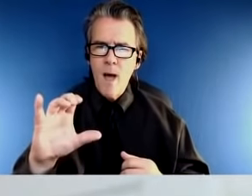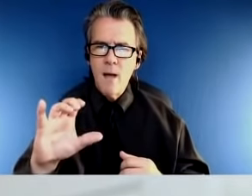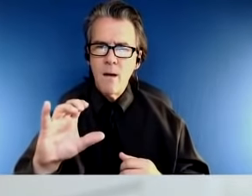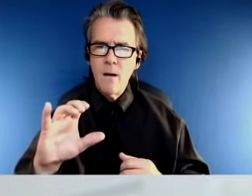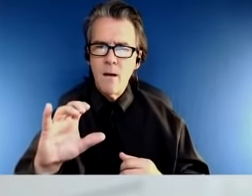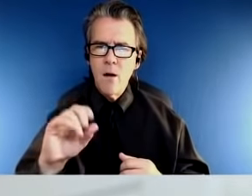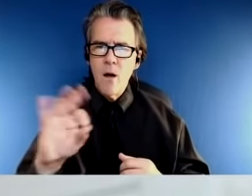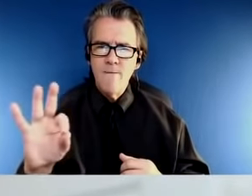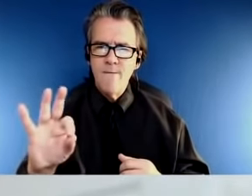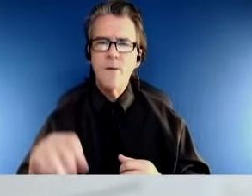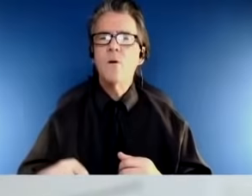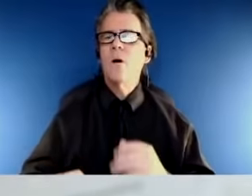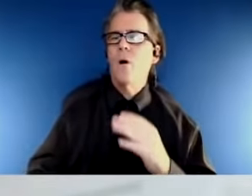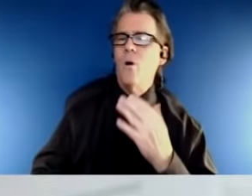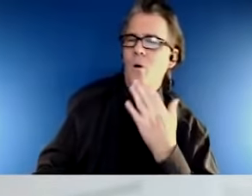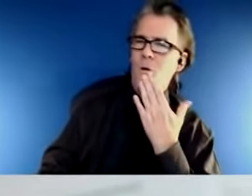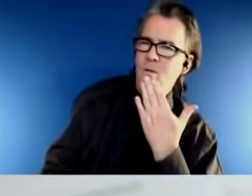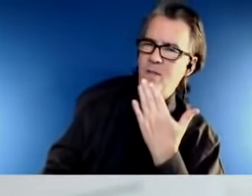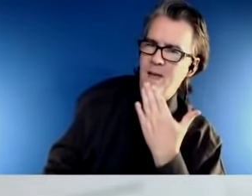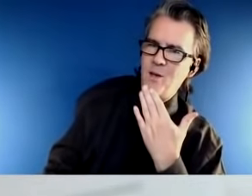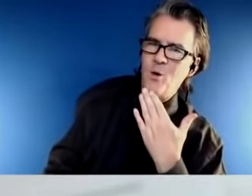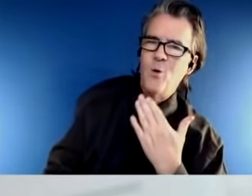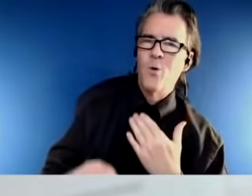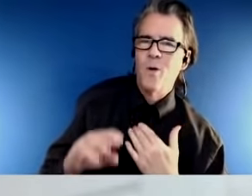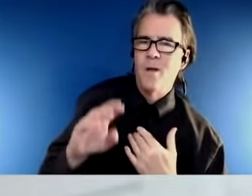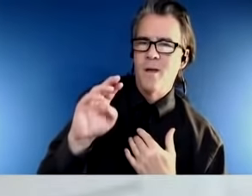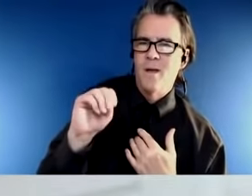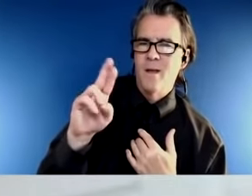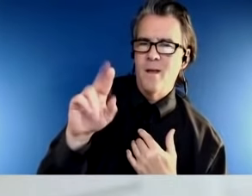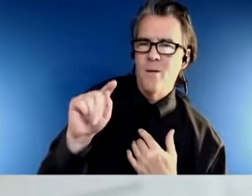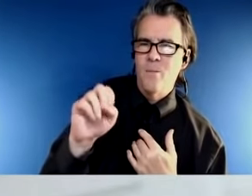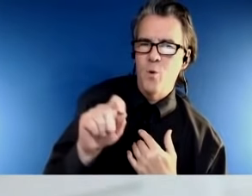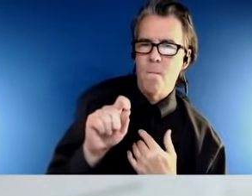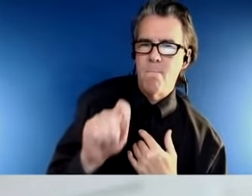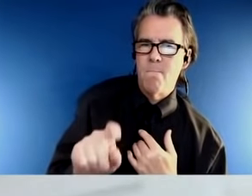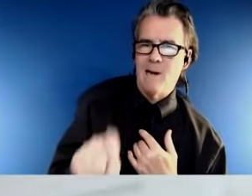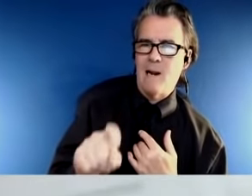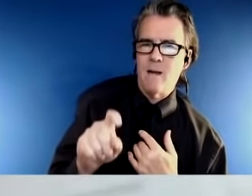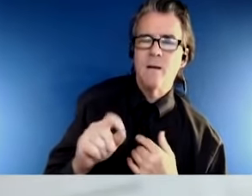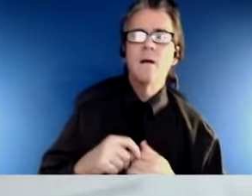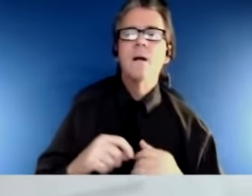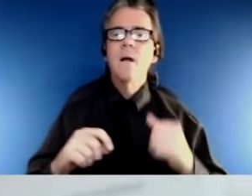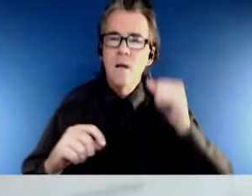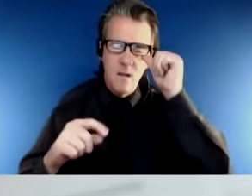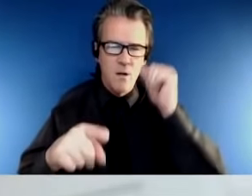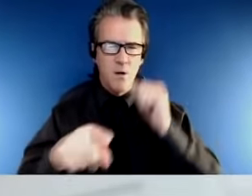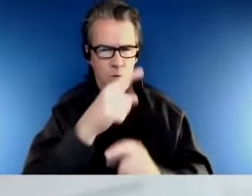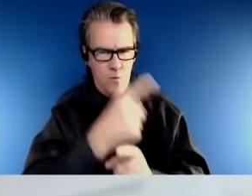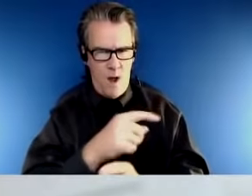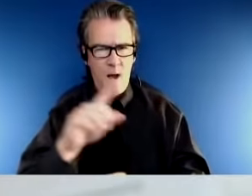Should restoration take longer, we will send out a new notification to our customers